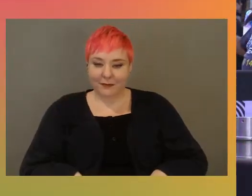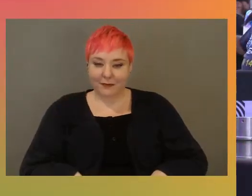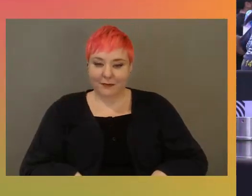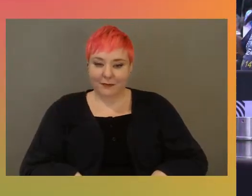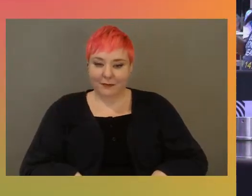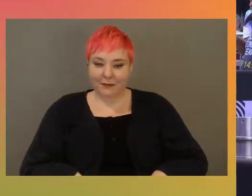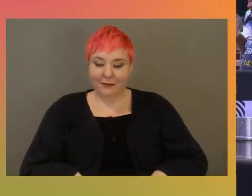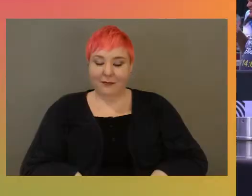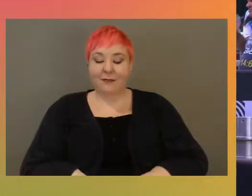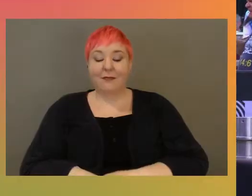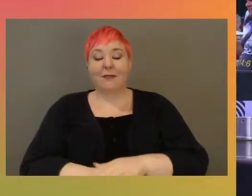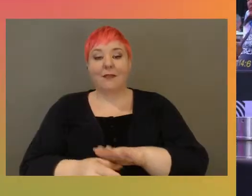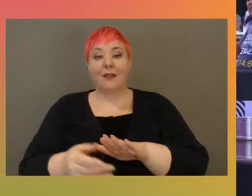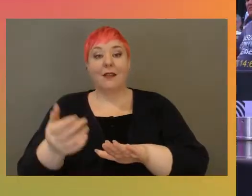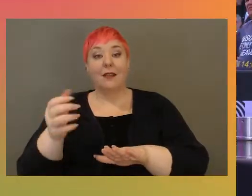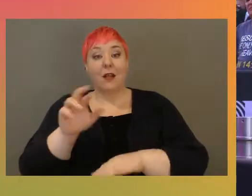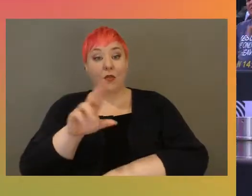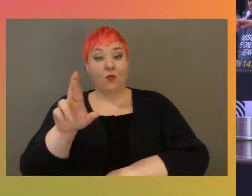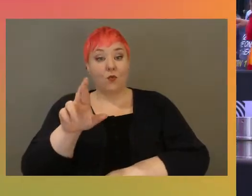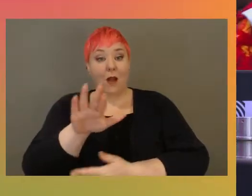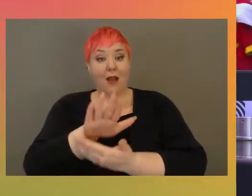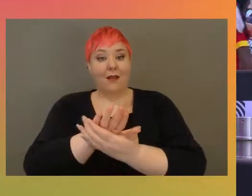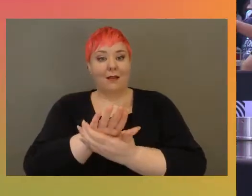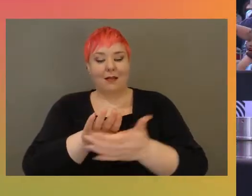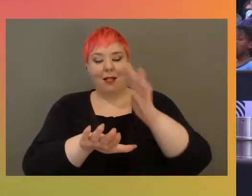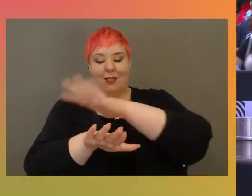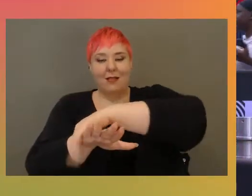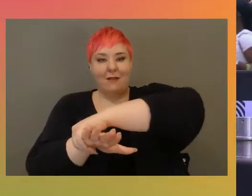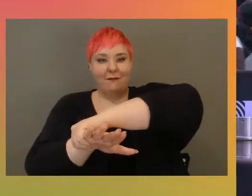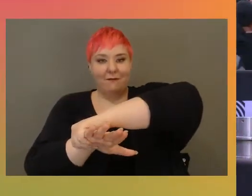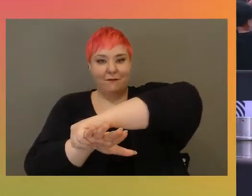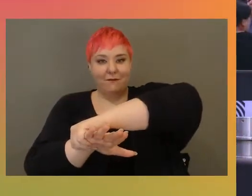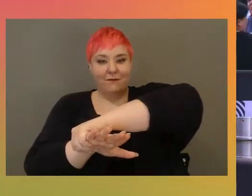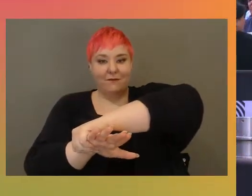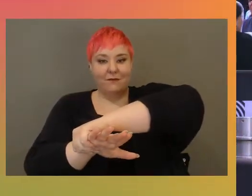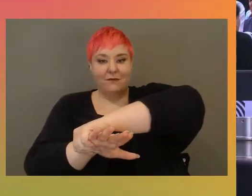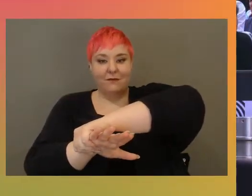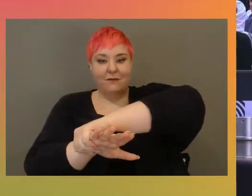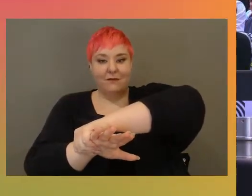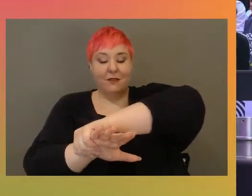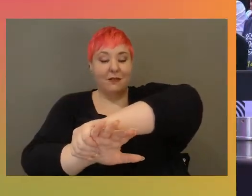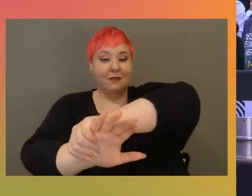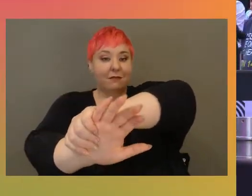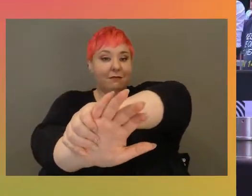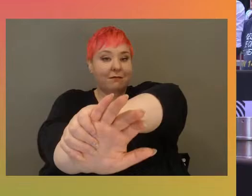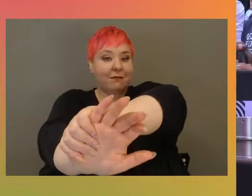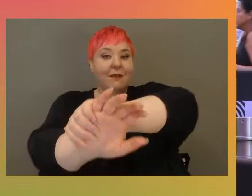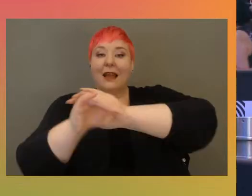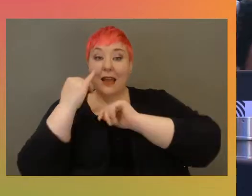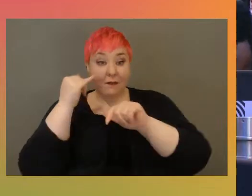TURN EVERYTHING, EXHALE. COME BACK TO CENTER.